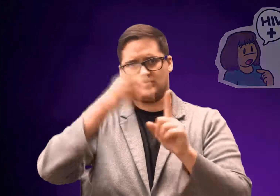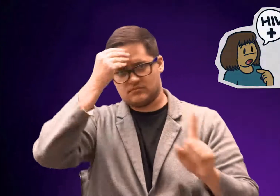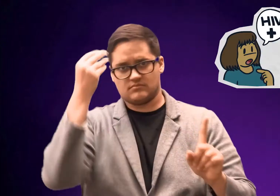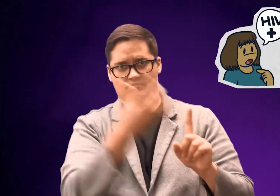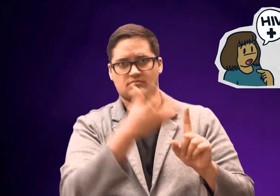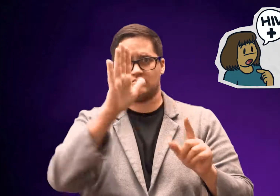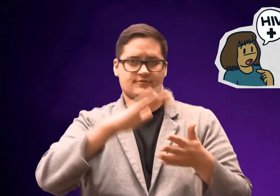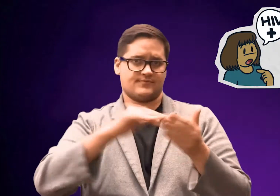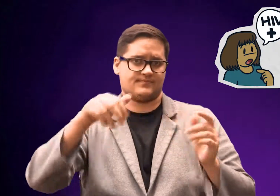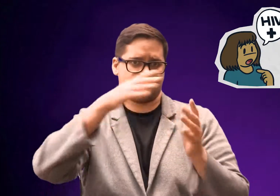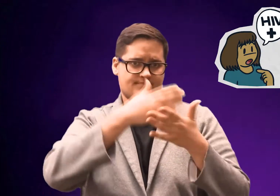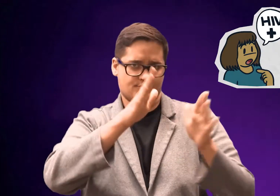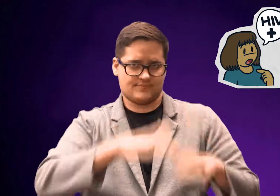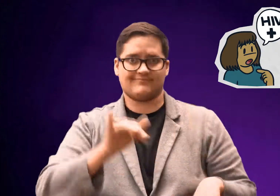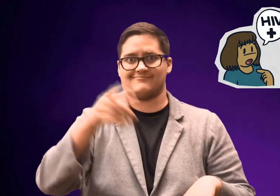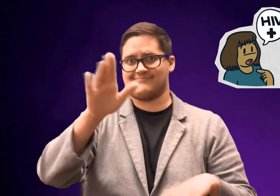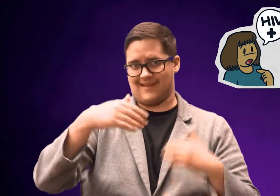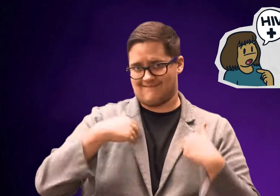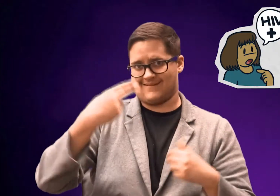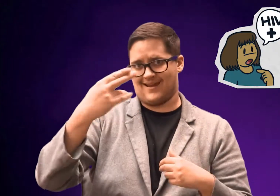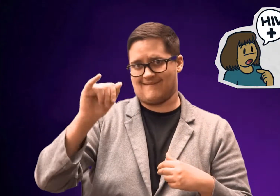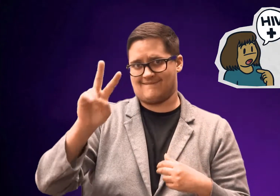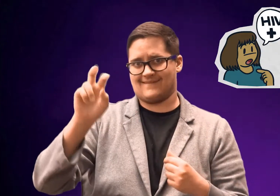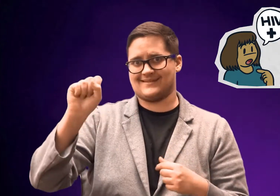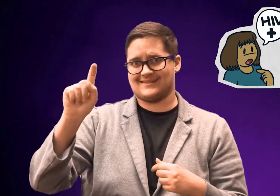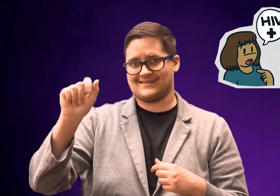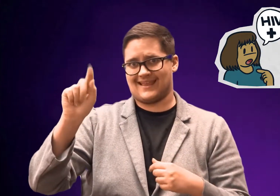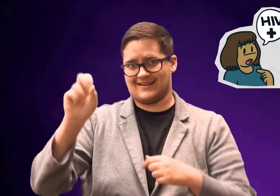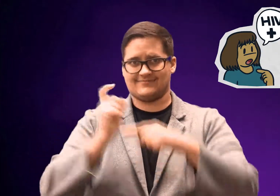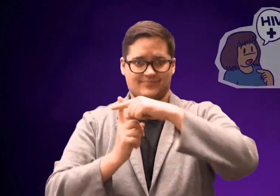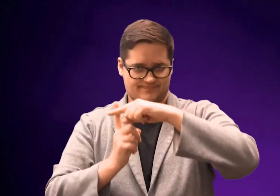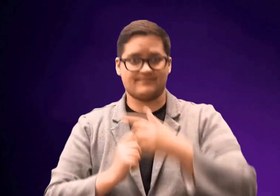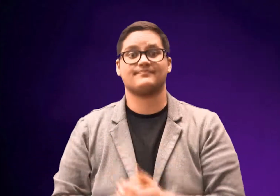to tell your sexual partner that you are HIV-positive.